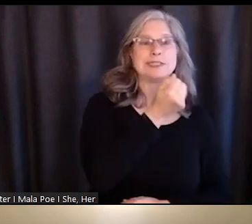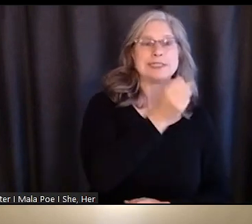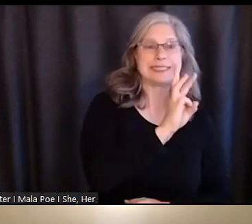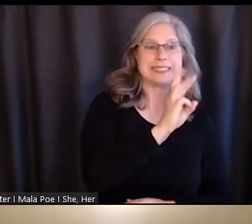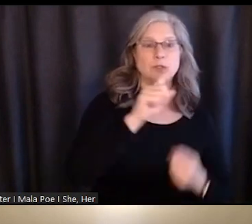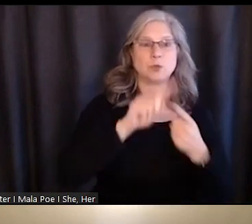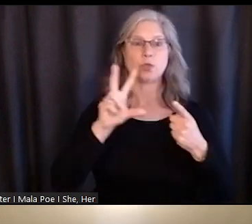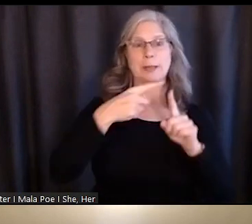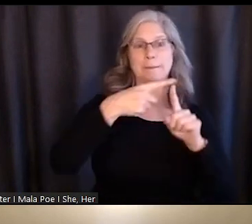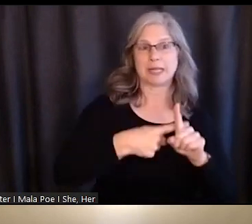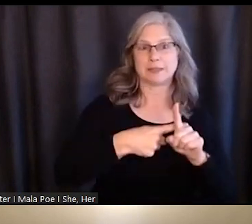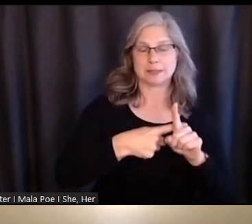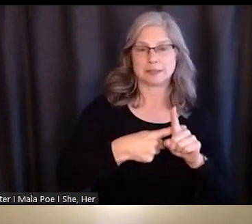Each dot here represents one child.